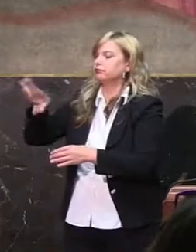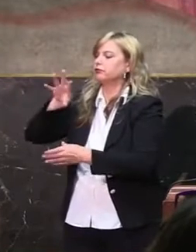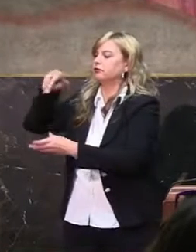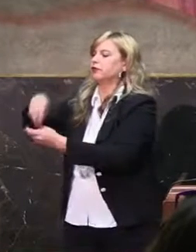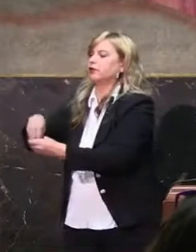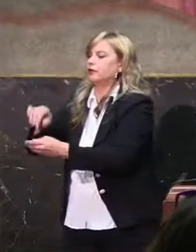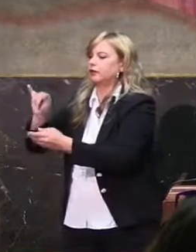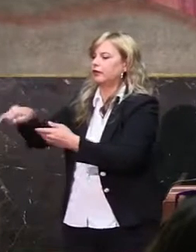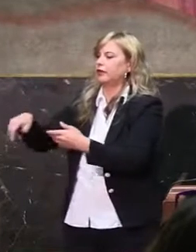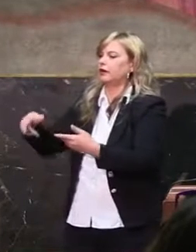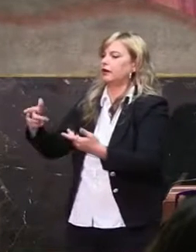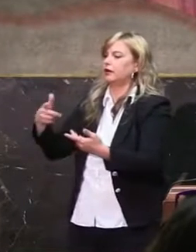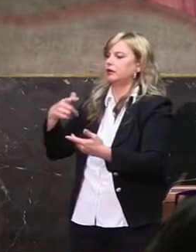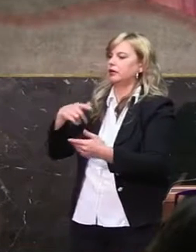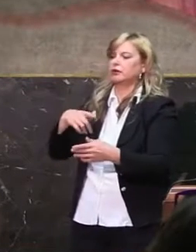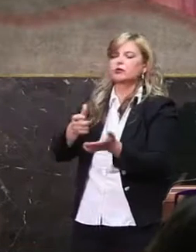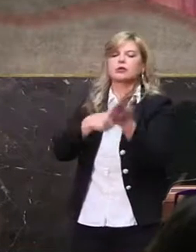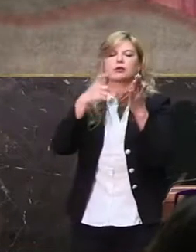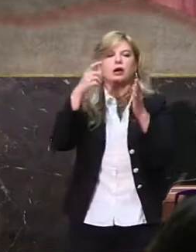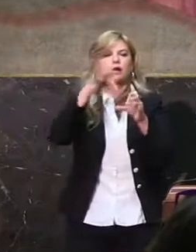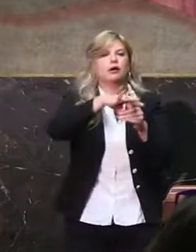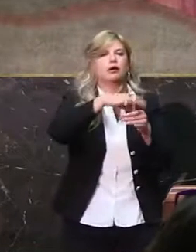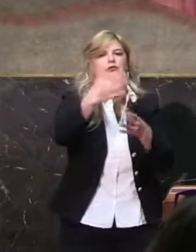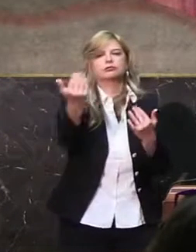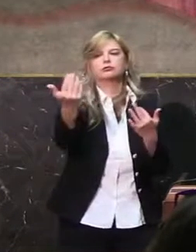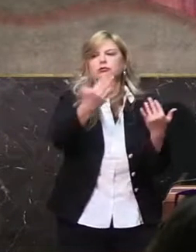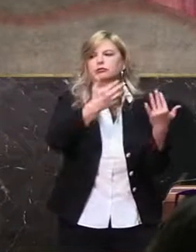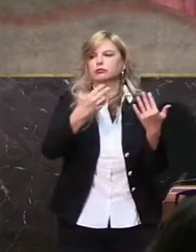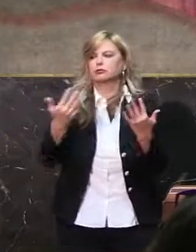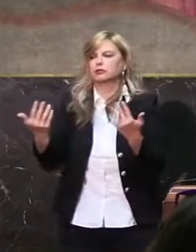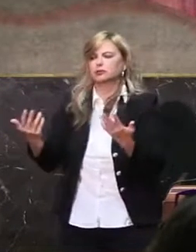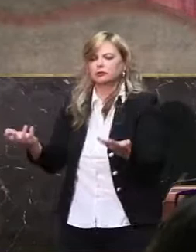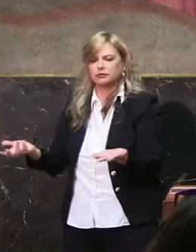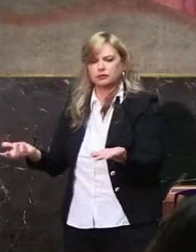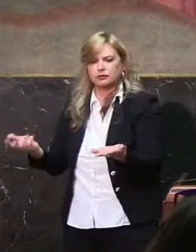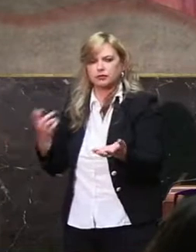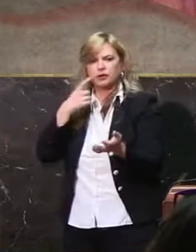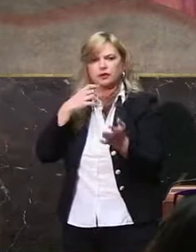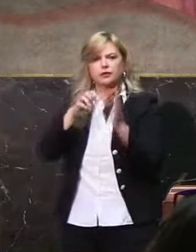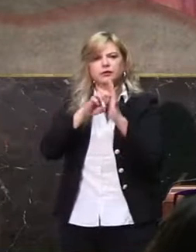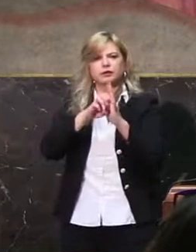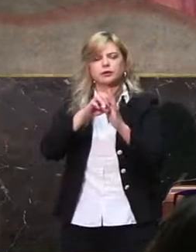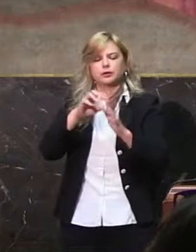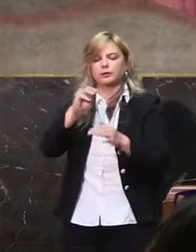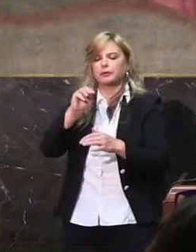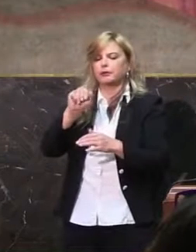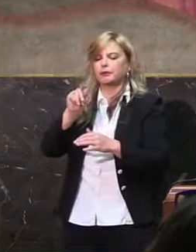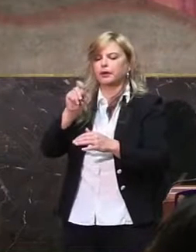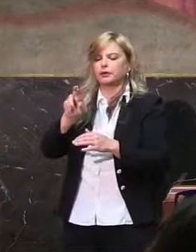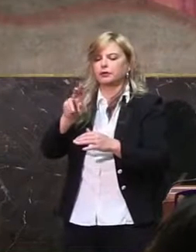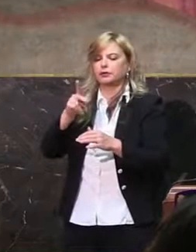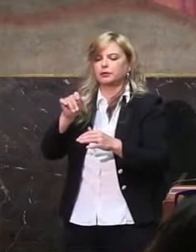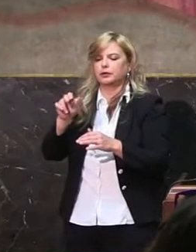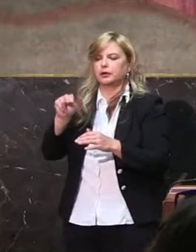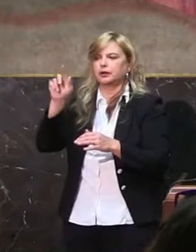elections and then do it in a way that would require election for example the master plan at LSU as the Middleton